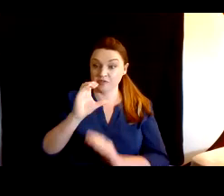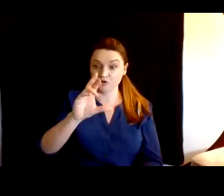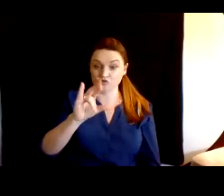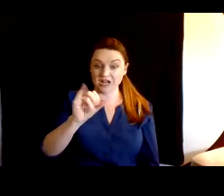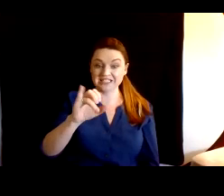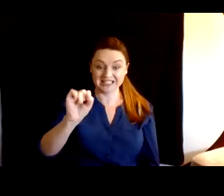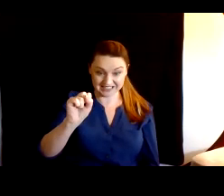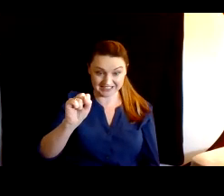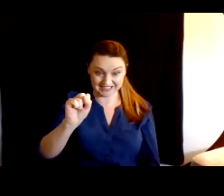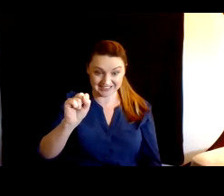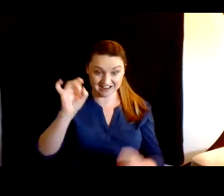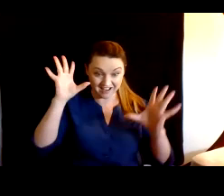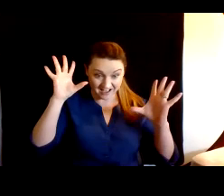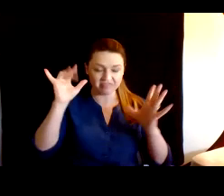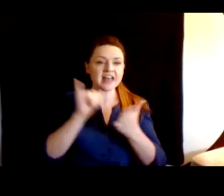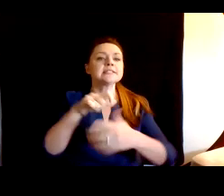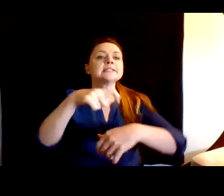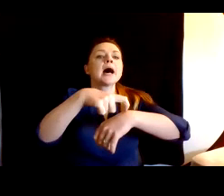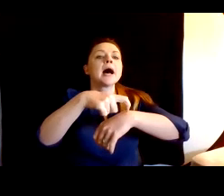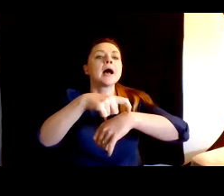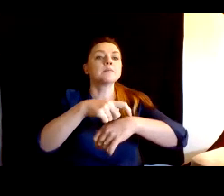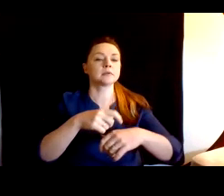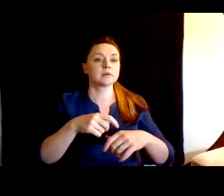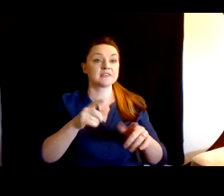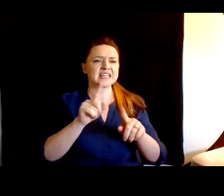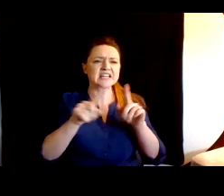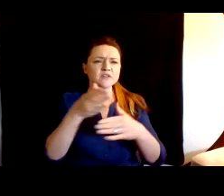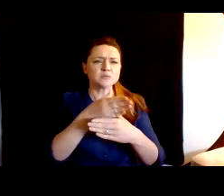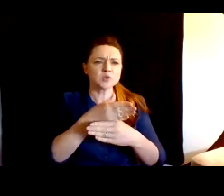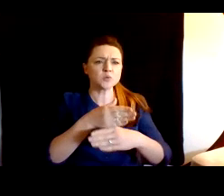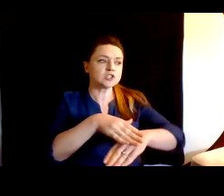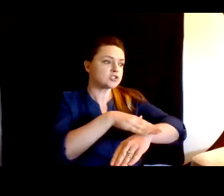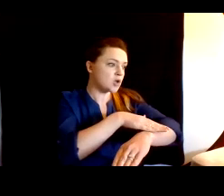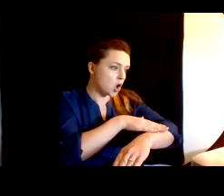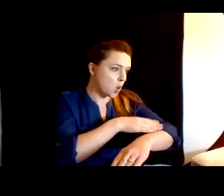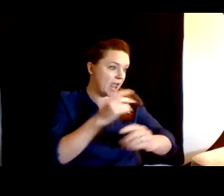The difference between a slow and a sudden emergency is time.